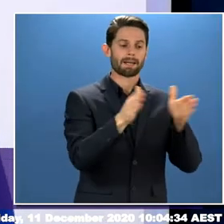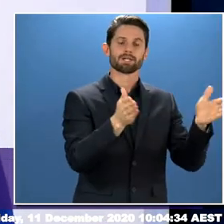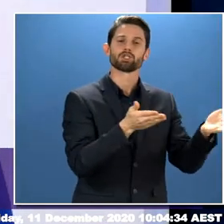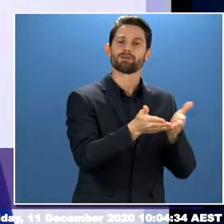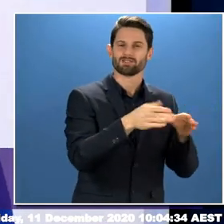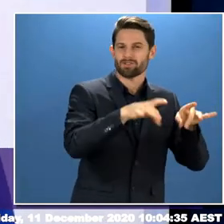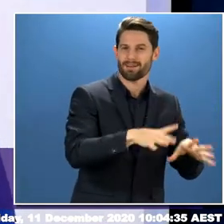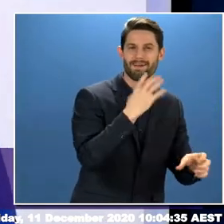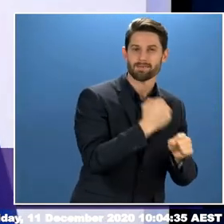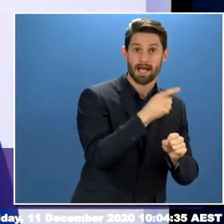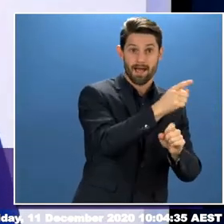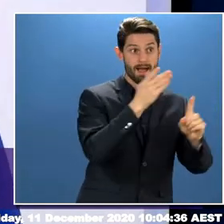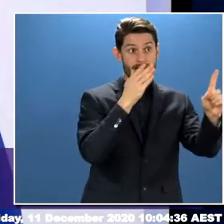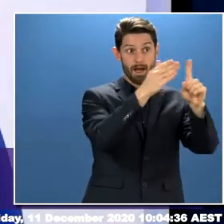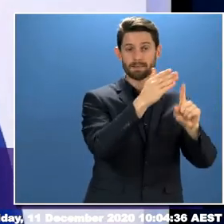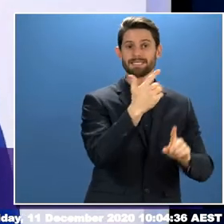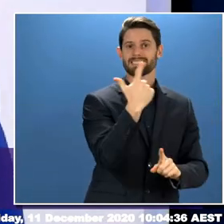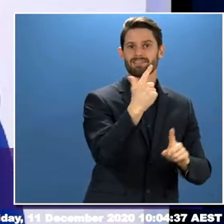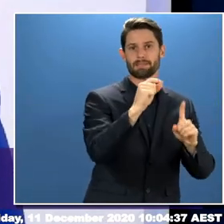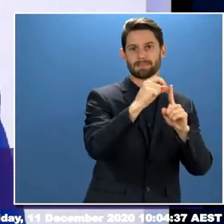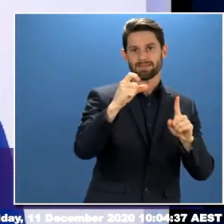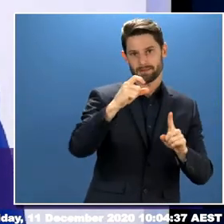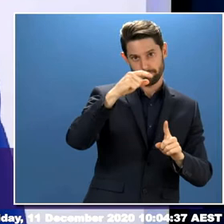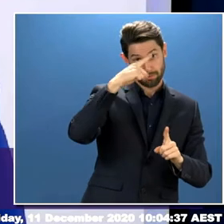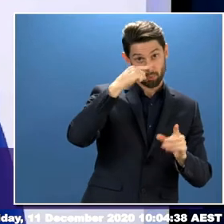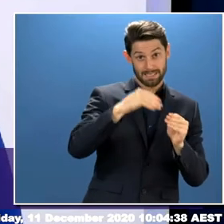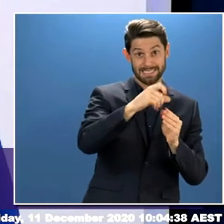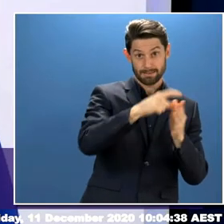7 per cent people with disability in employment was regarded as good